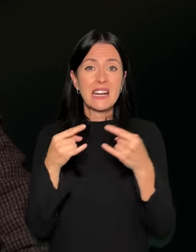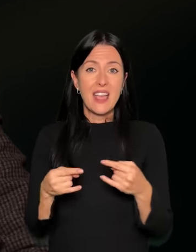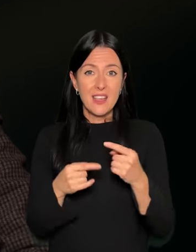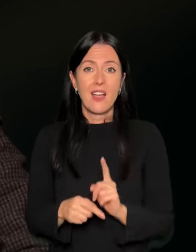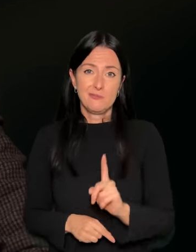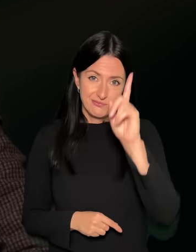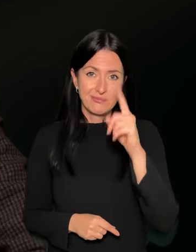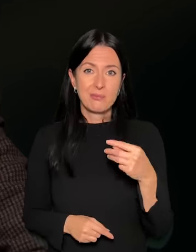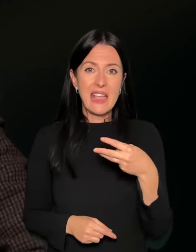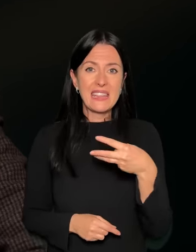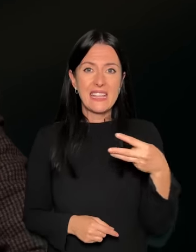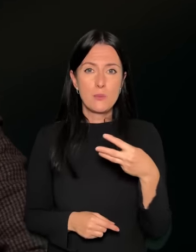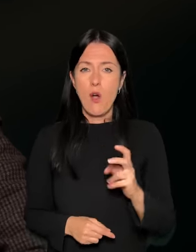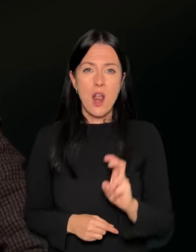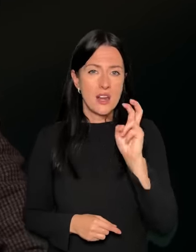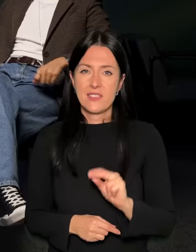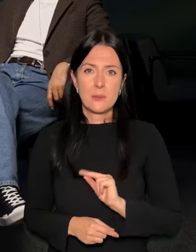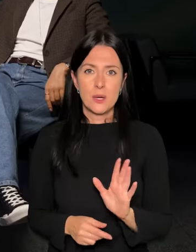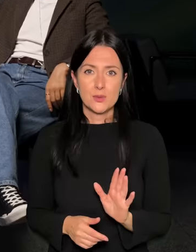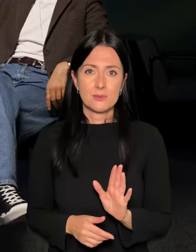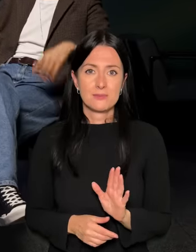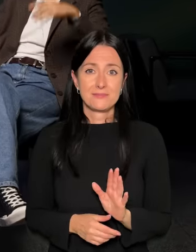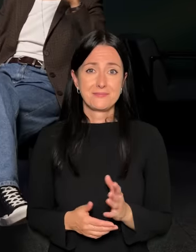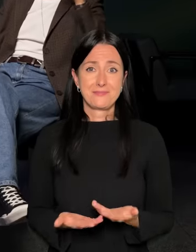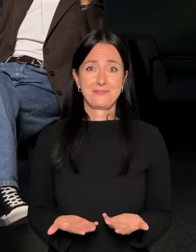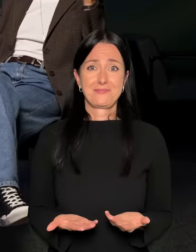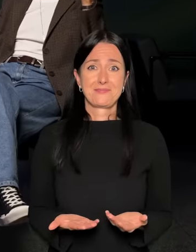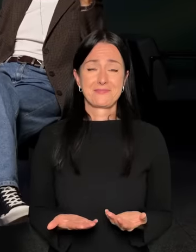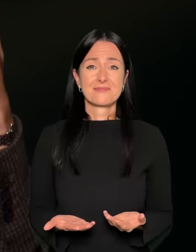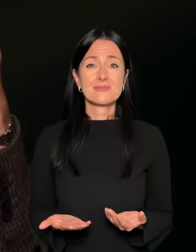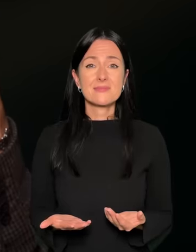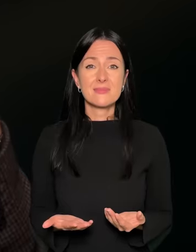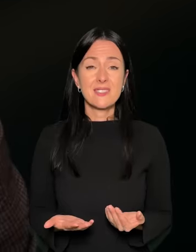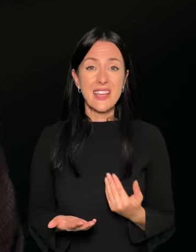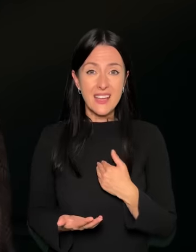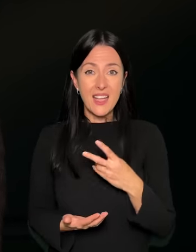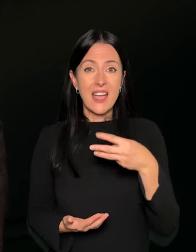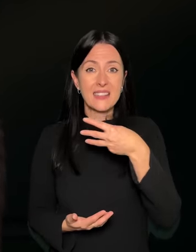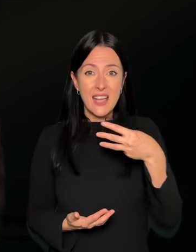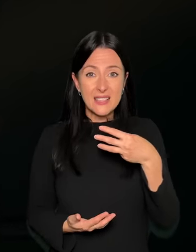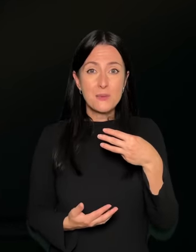It's on the third floor. The elevator isn't working." And I just went to the third floor